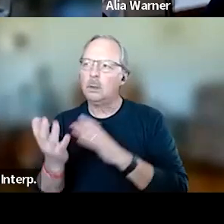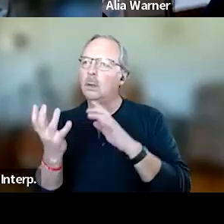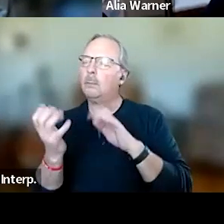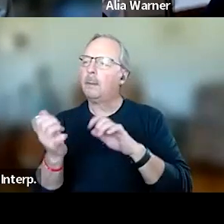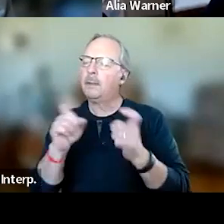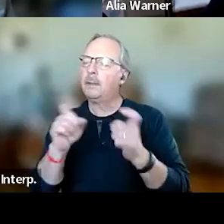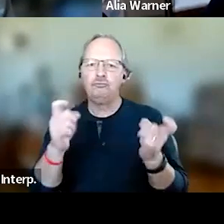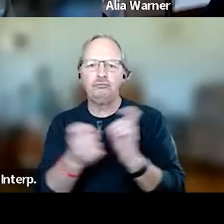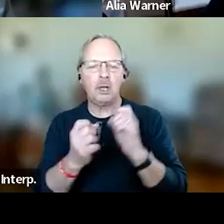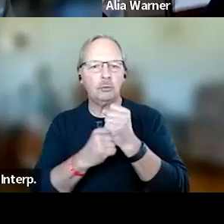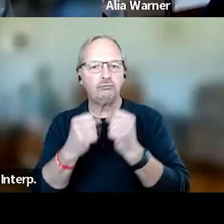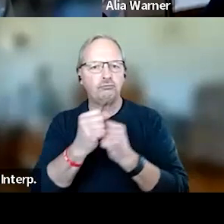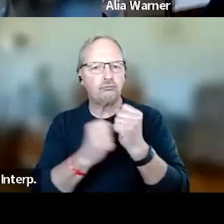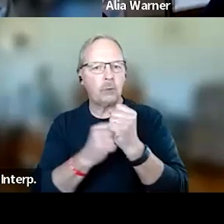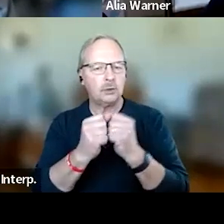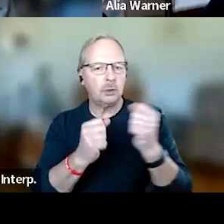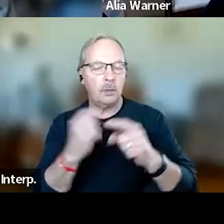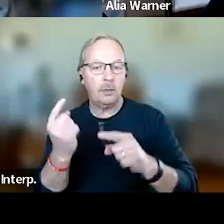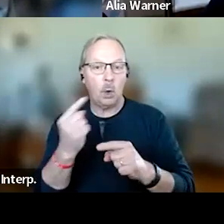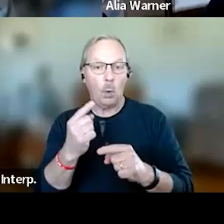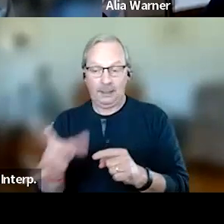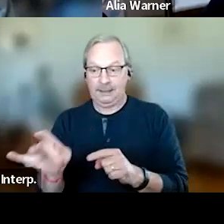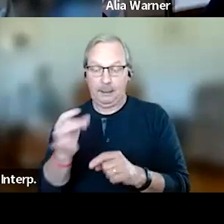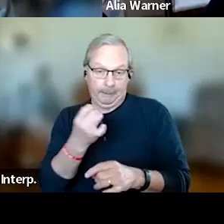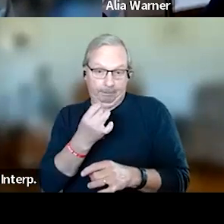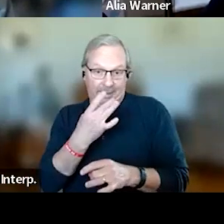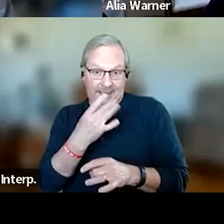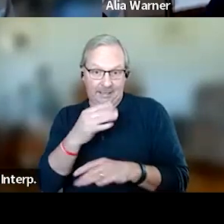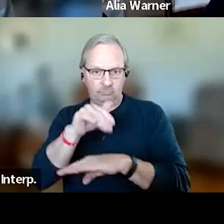of their medication so they only take medications at night. If a medication they're taking during the day